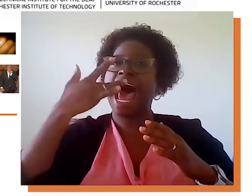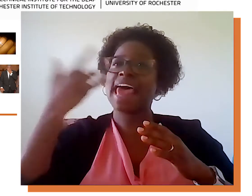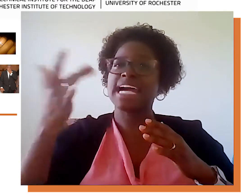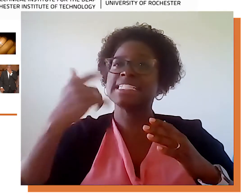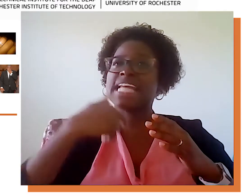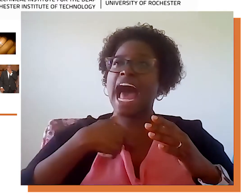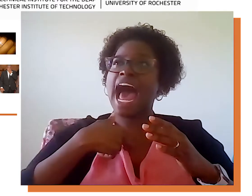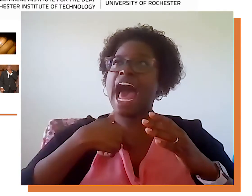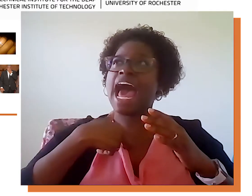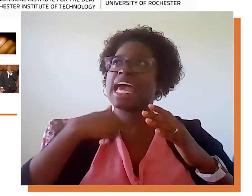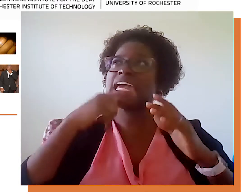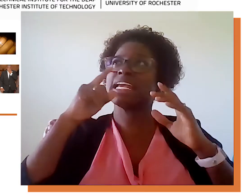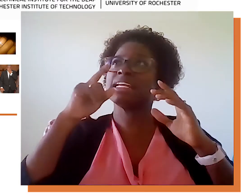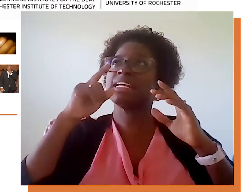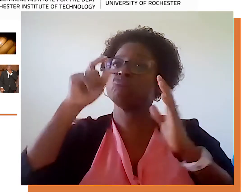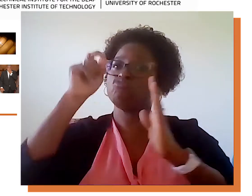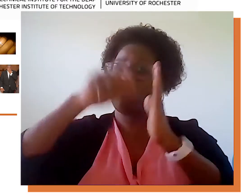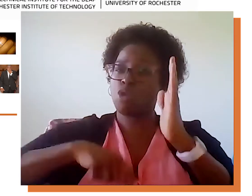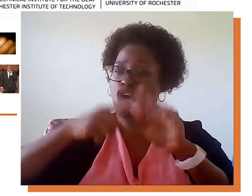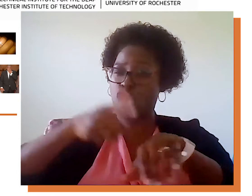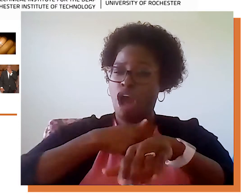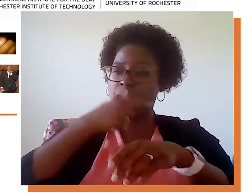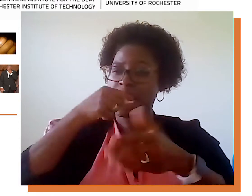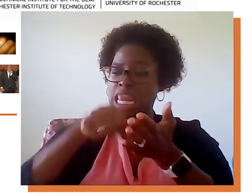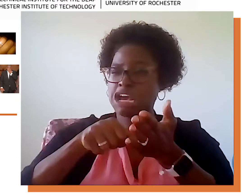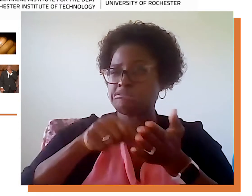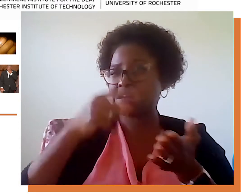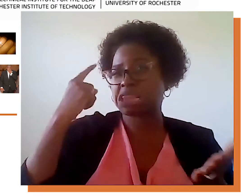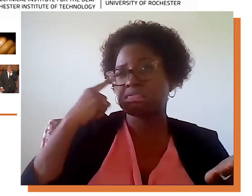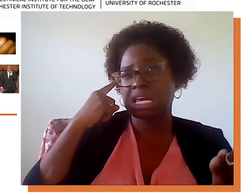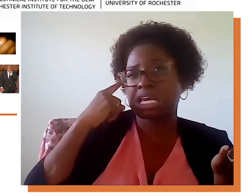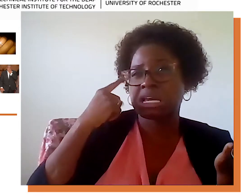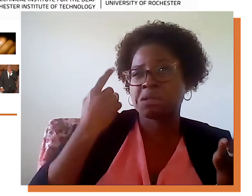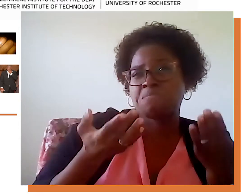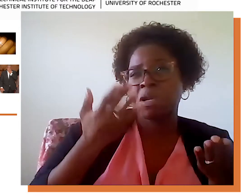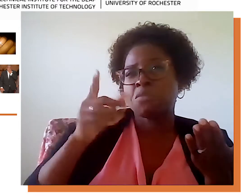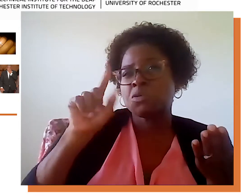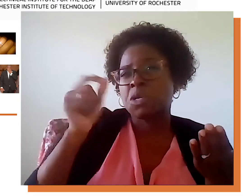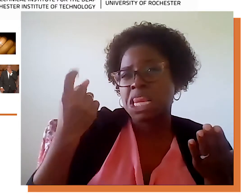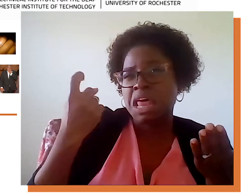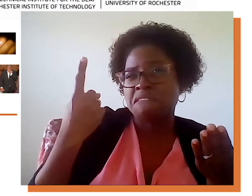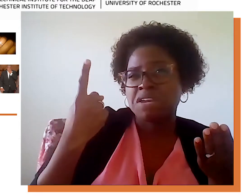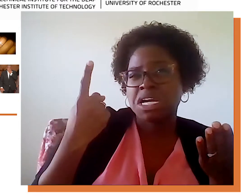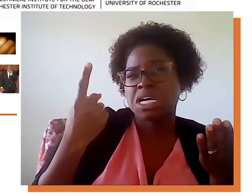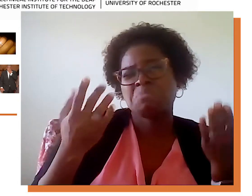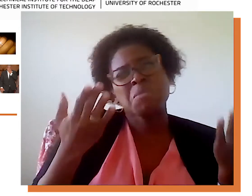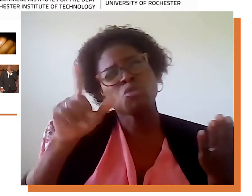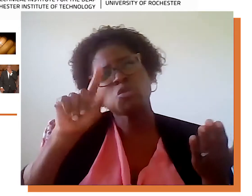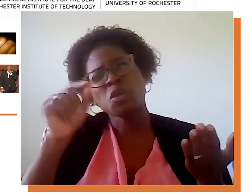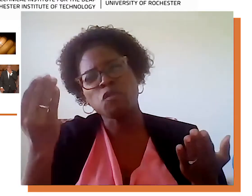It was during that period when I wrote a really long letter. I would say maybe it's twenty...